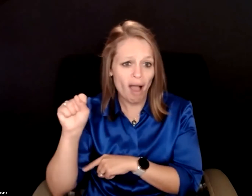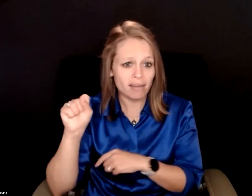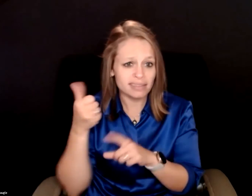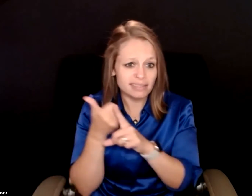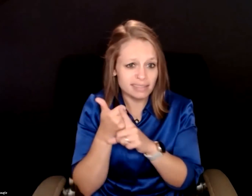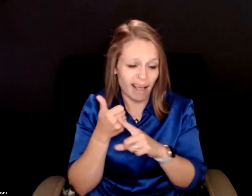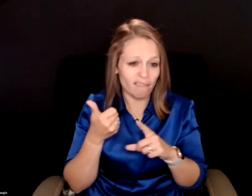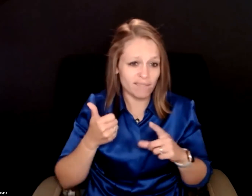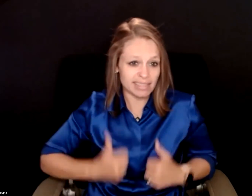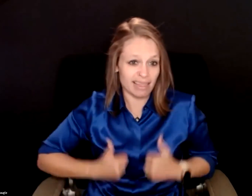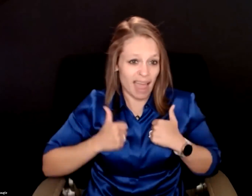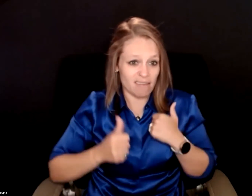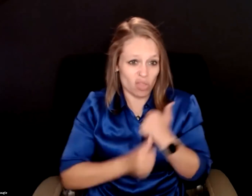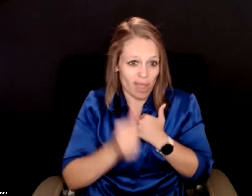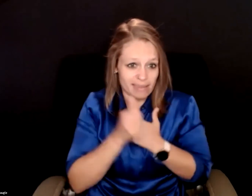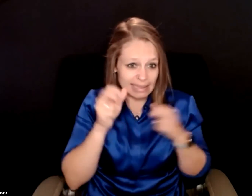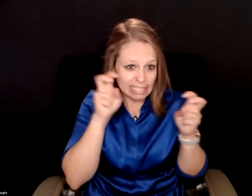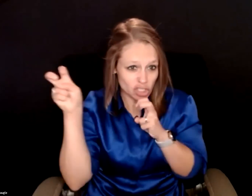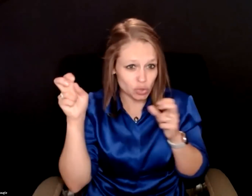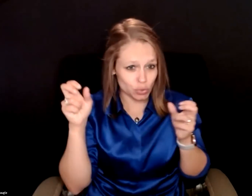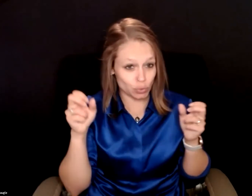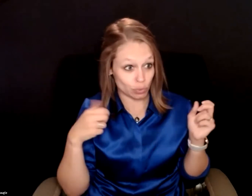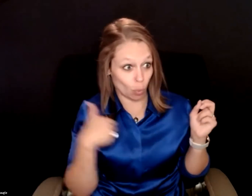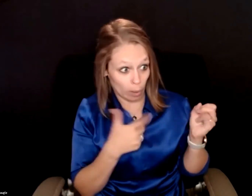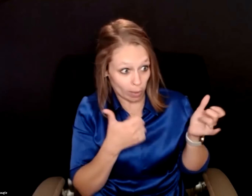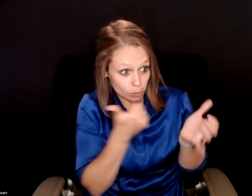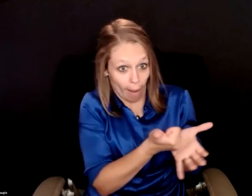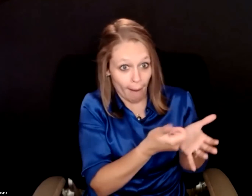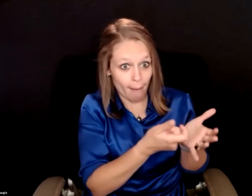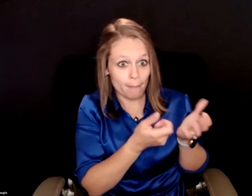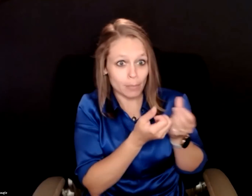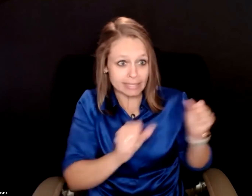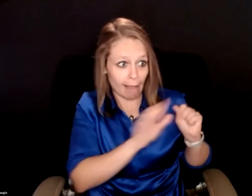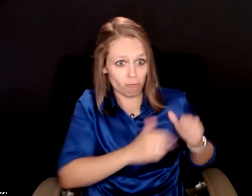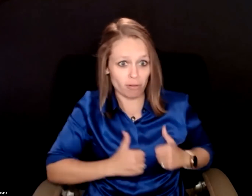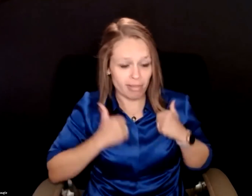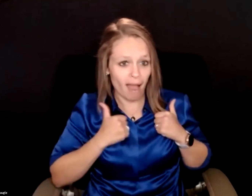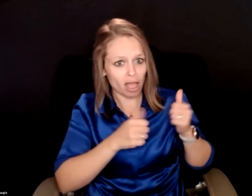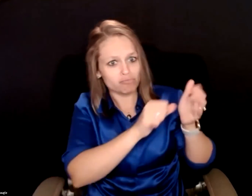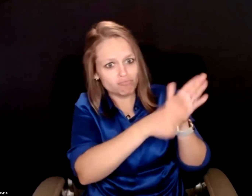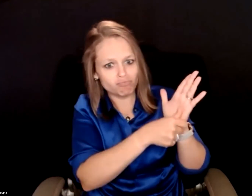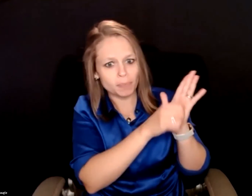it is a life-threatening issue. I feel like empathy and transparency and trust and caring.